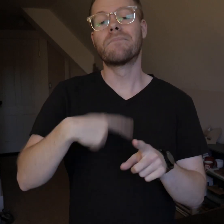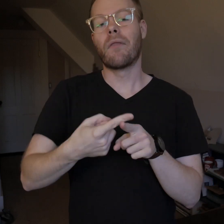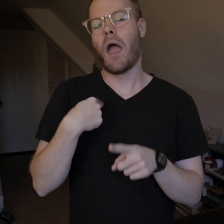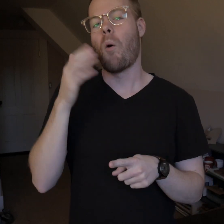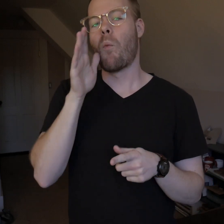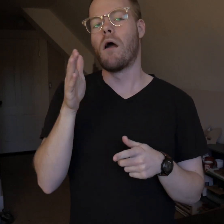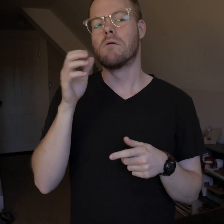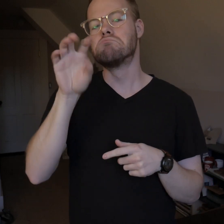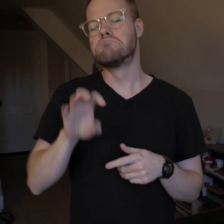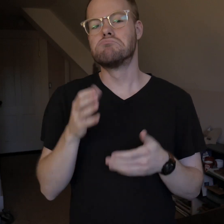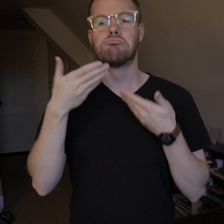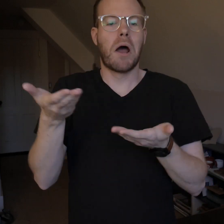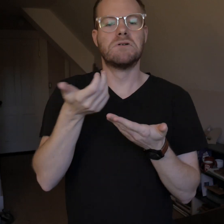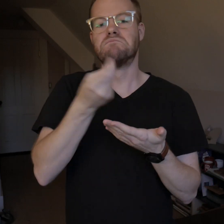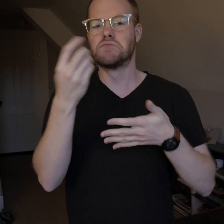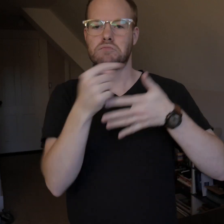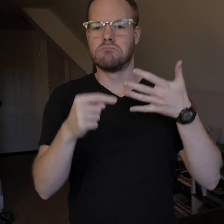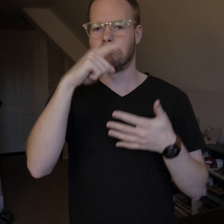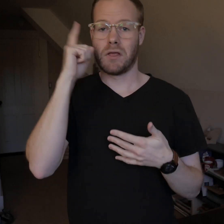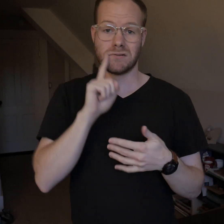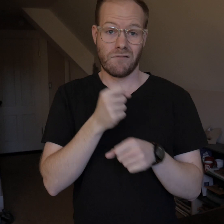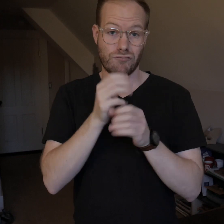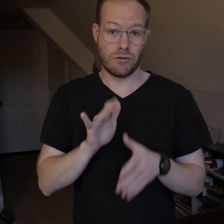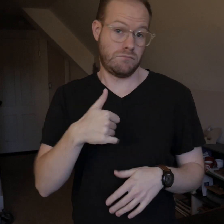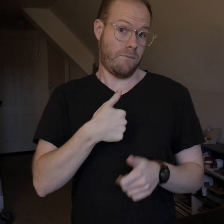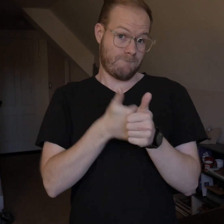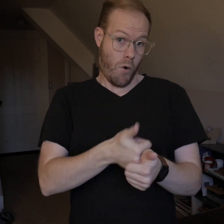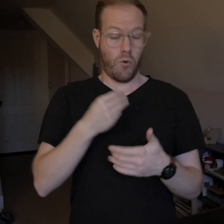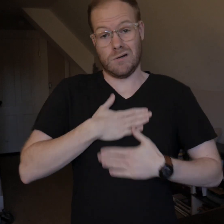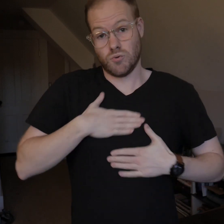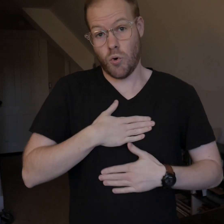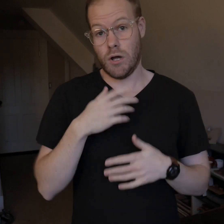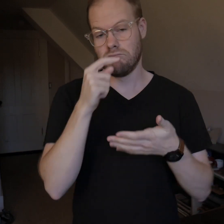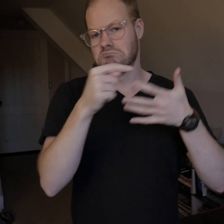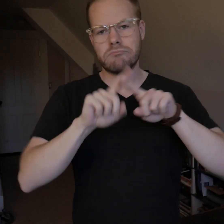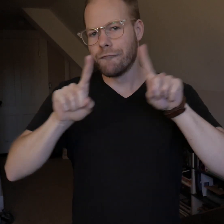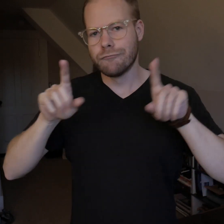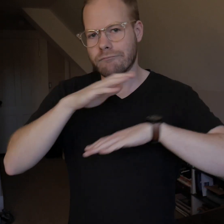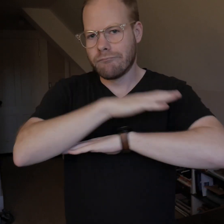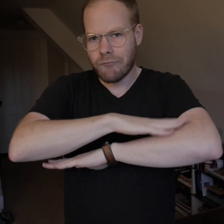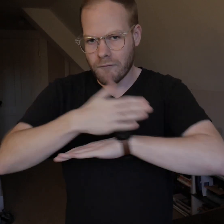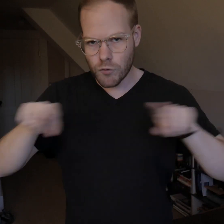then I’ll recommend a few Black Deaf creators that I follow and enjoy across various platforms.